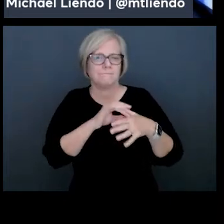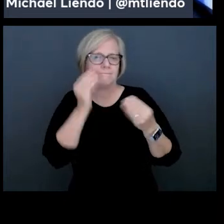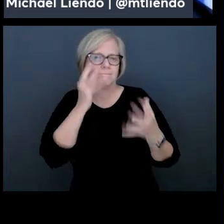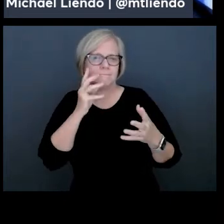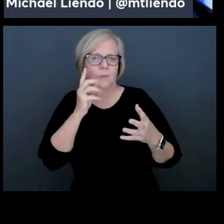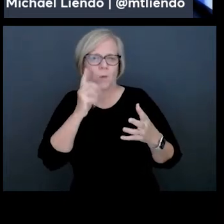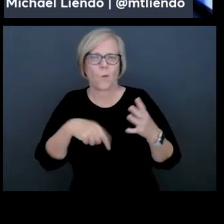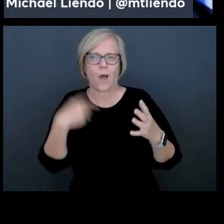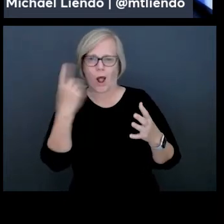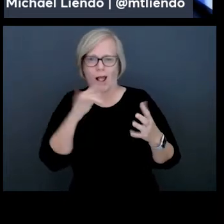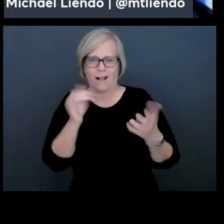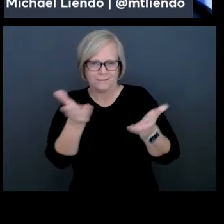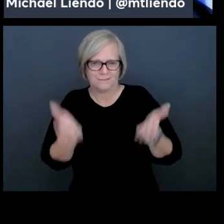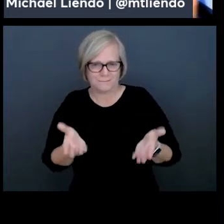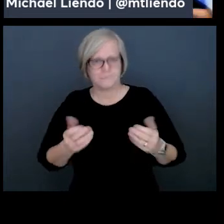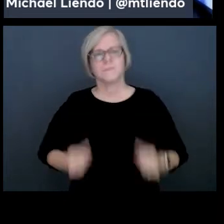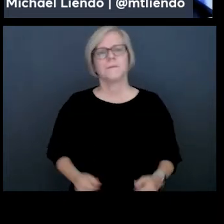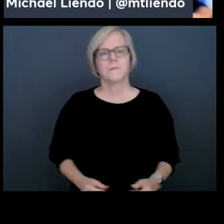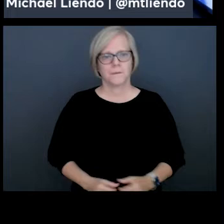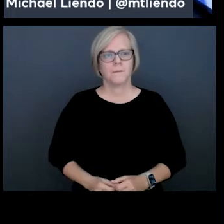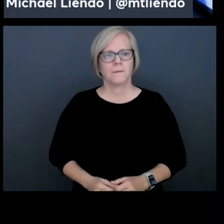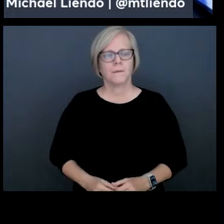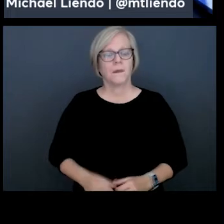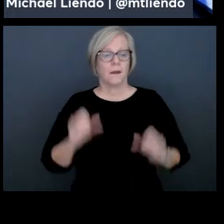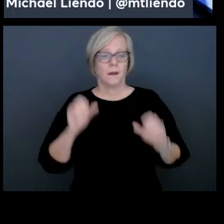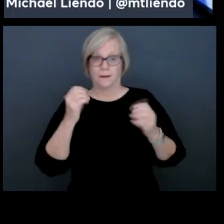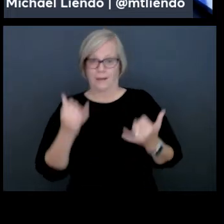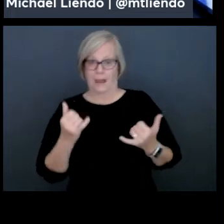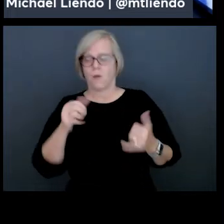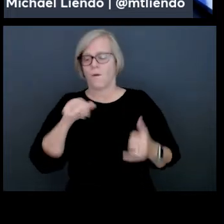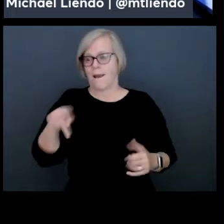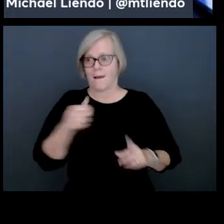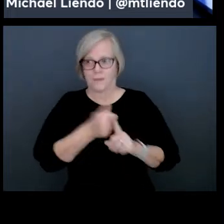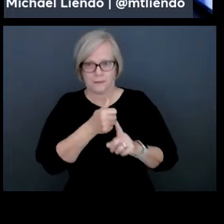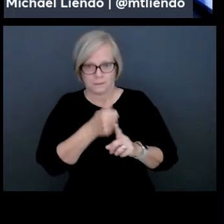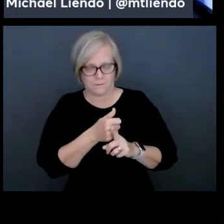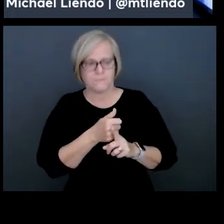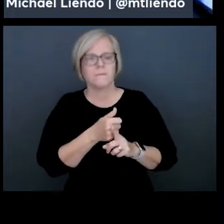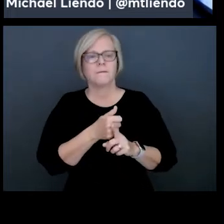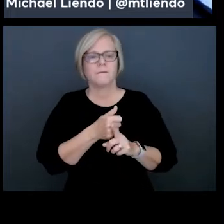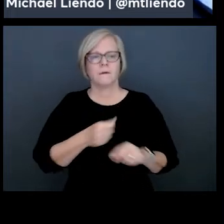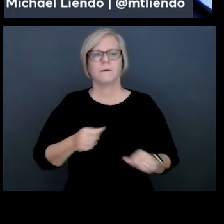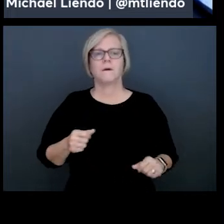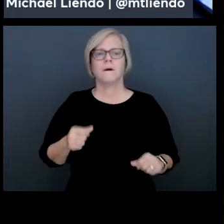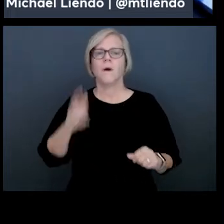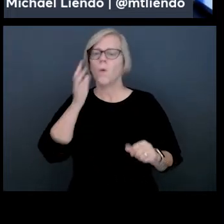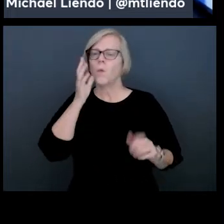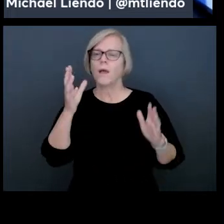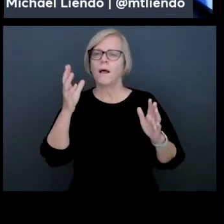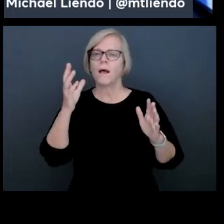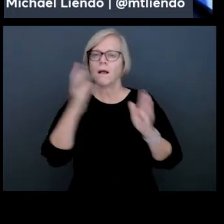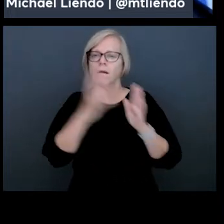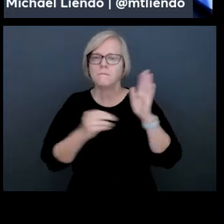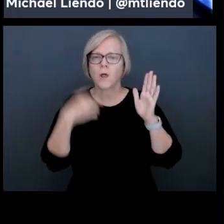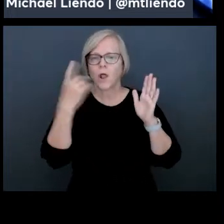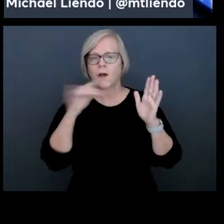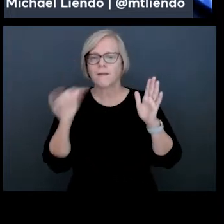In terms of the application itself, we're going to mimic sort of a coffee storefront application.